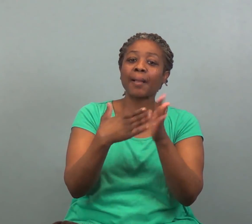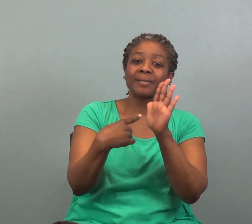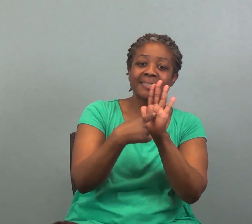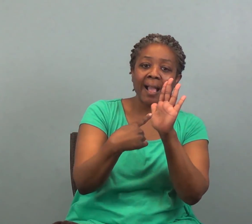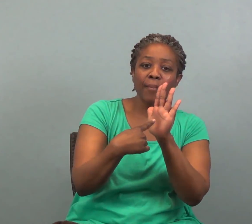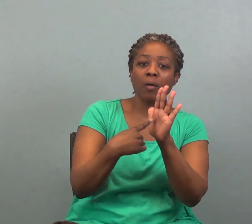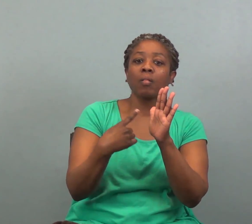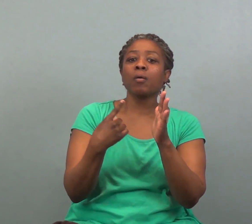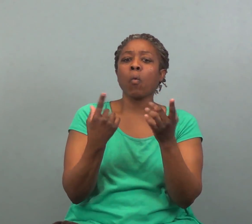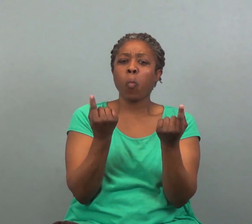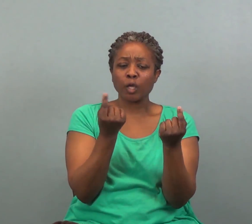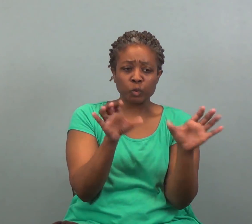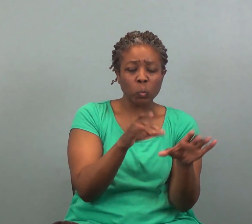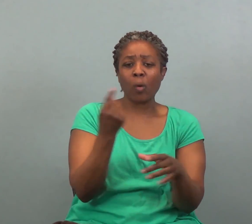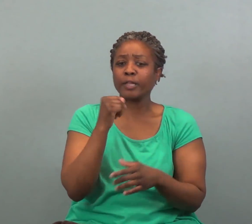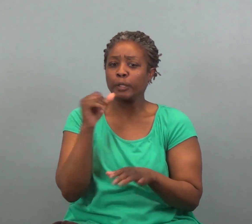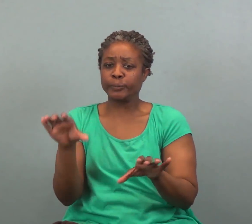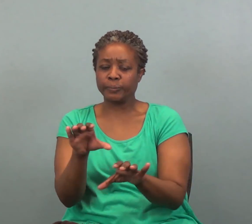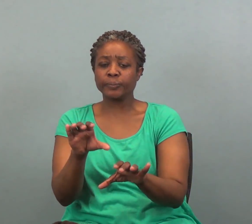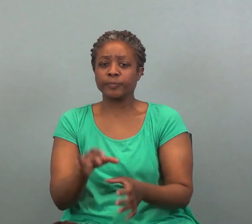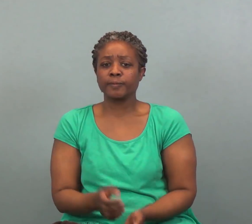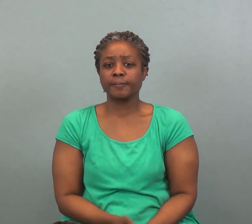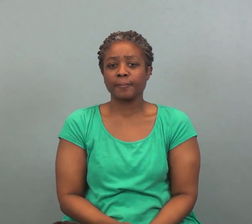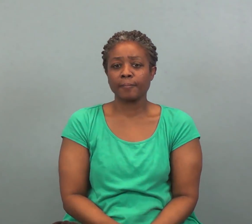We'll look at some examples, as well as some Dos and Dont's.